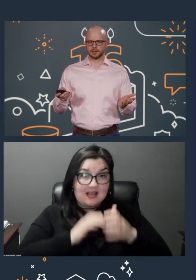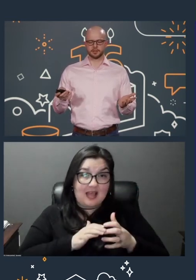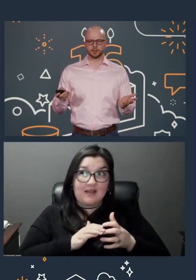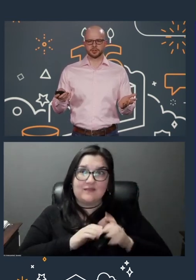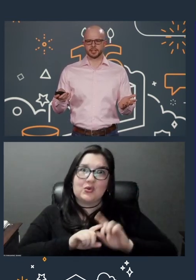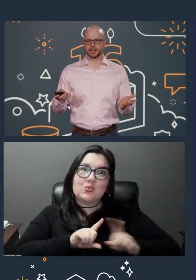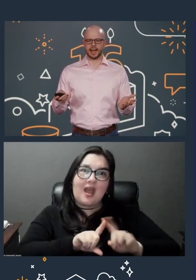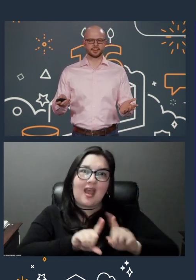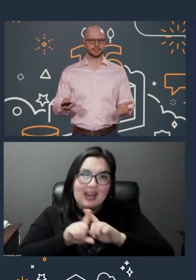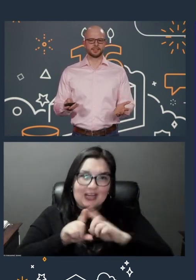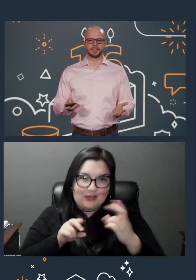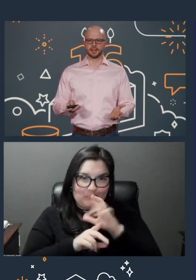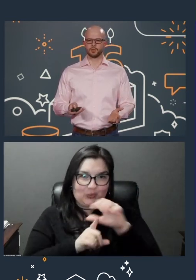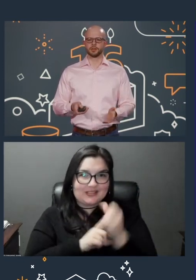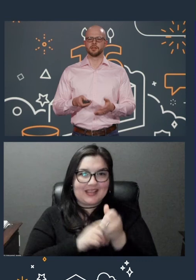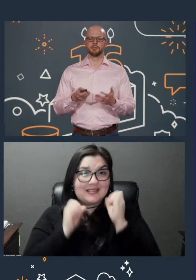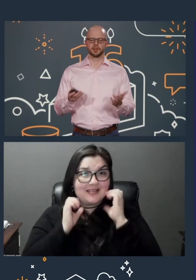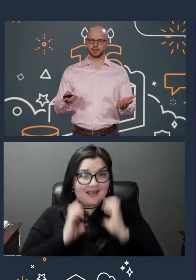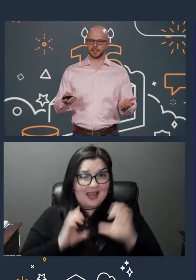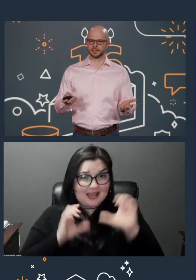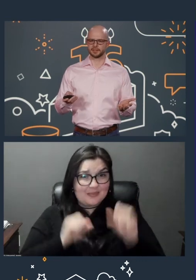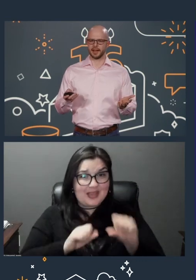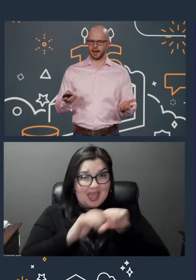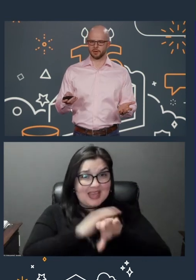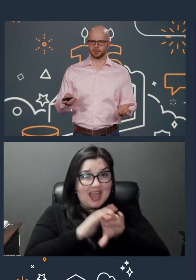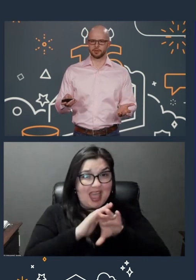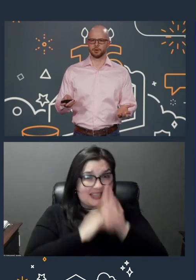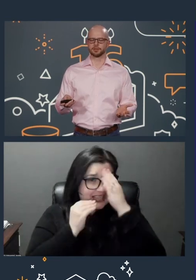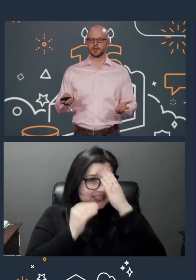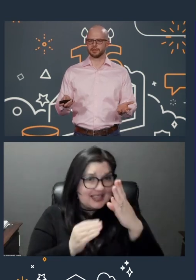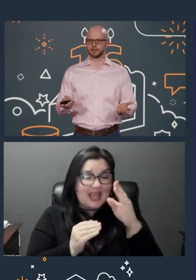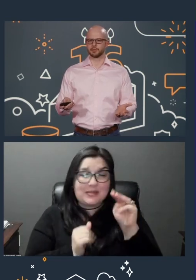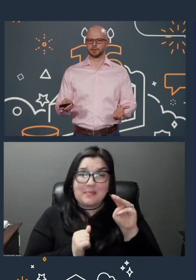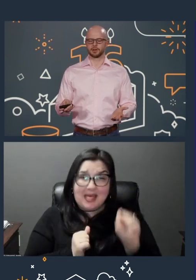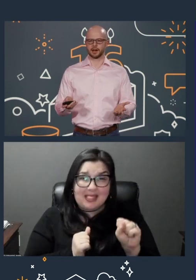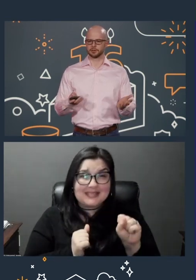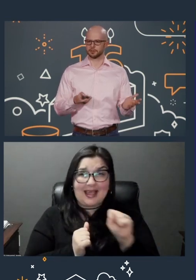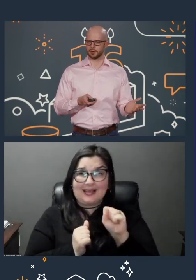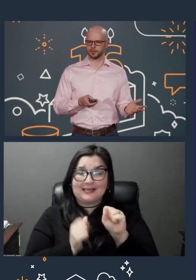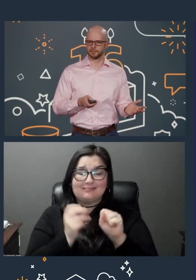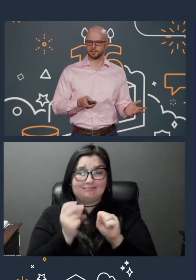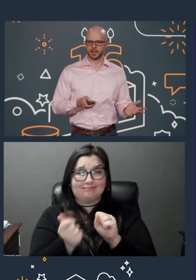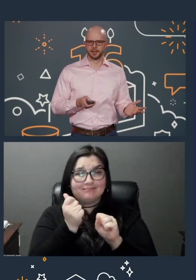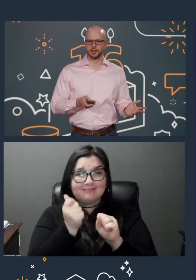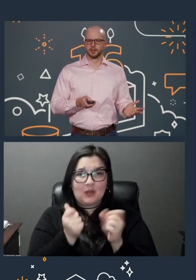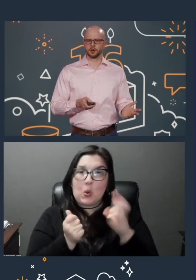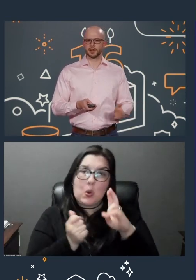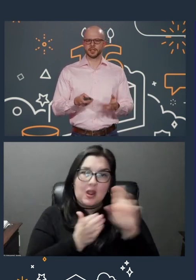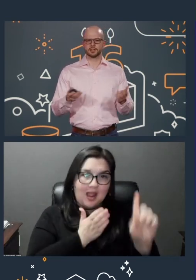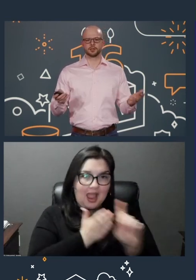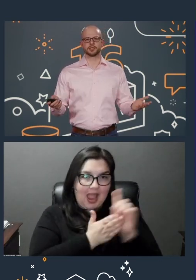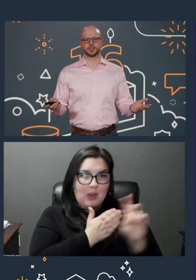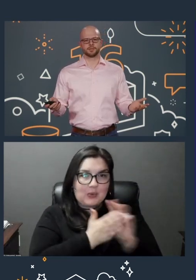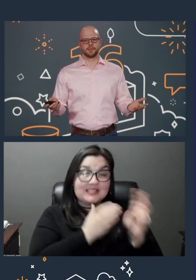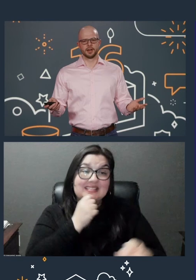customers can get access to data within milliseconds to hours while saving with archival storage. So in conclusion,